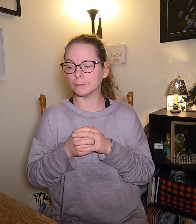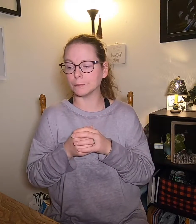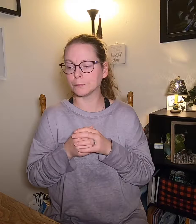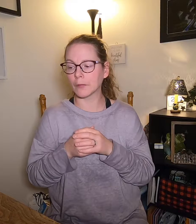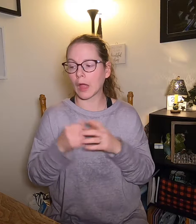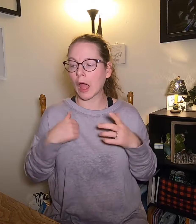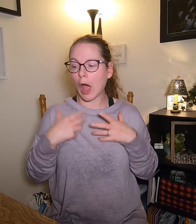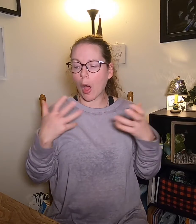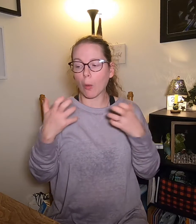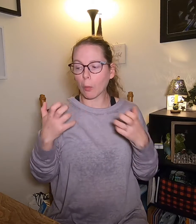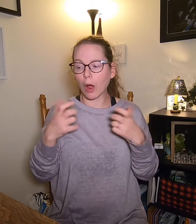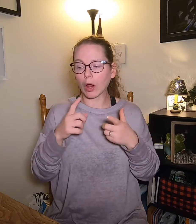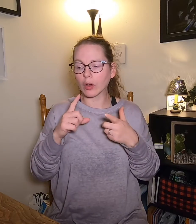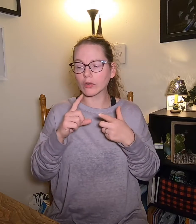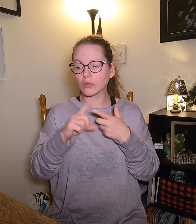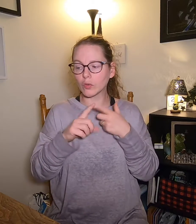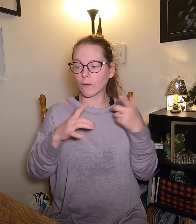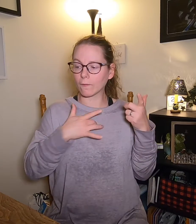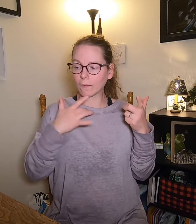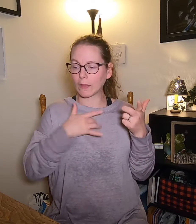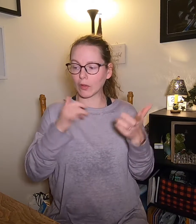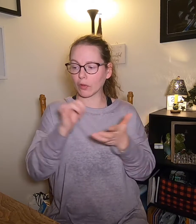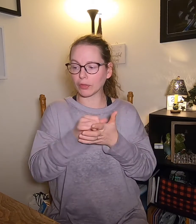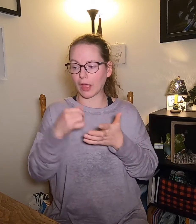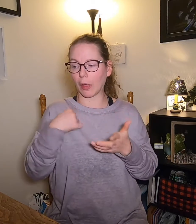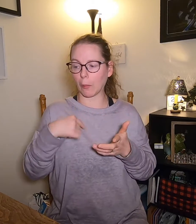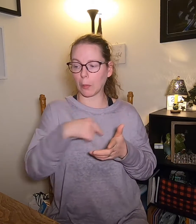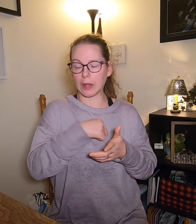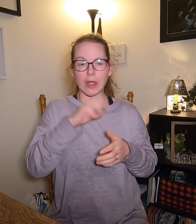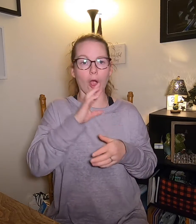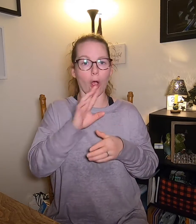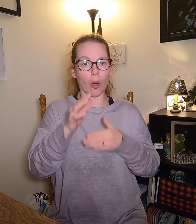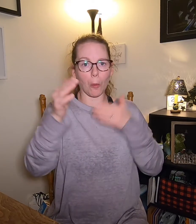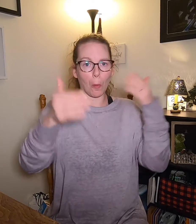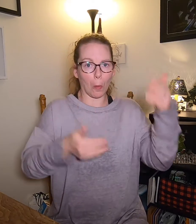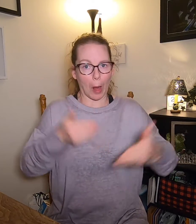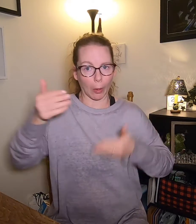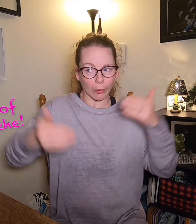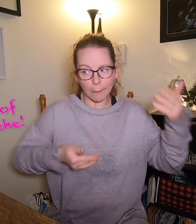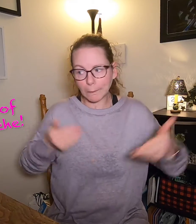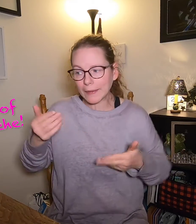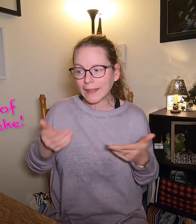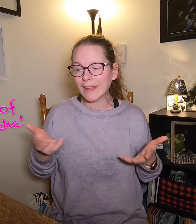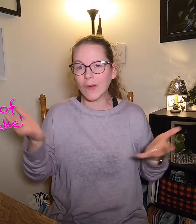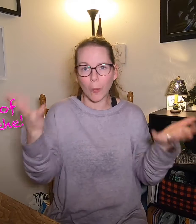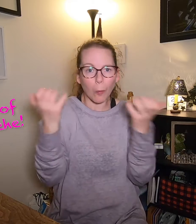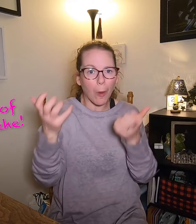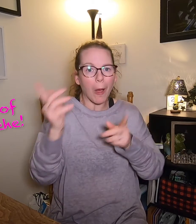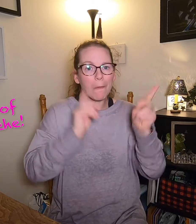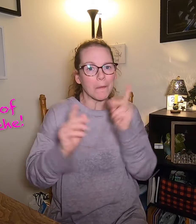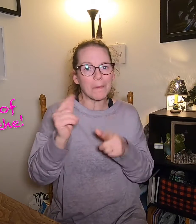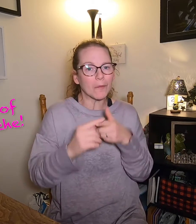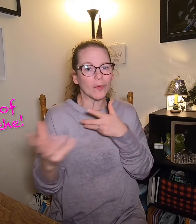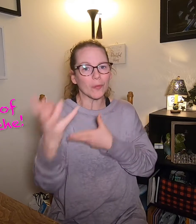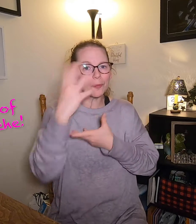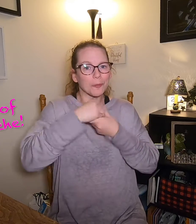I want to feel that we are very welcoming community and be a part of our community